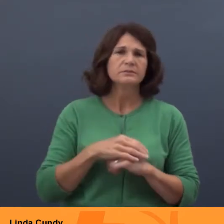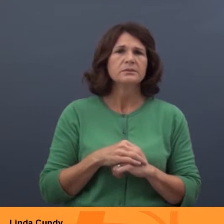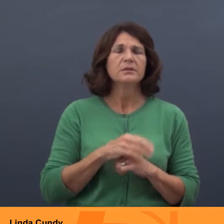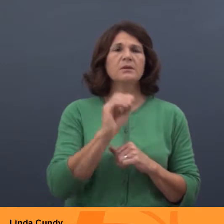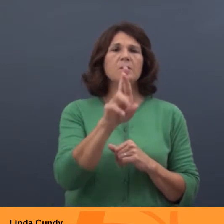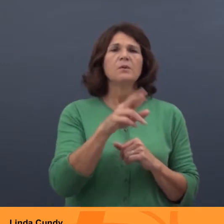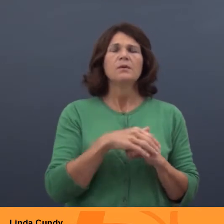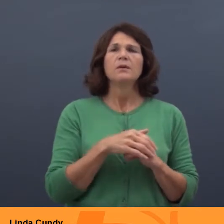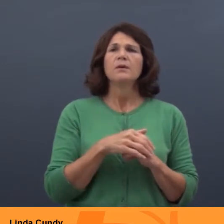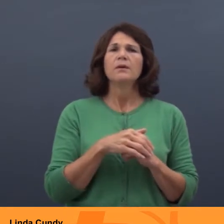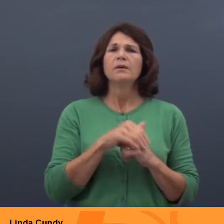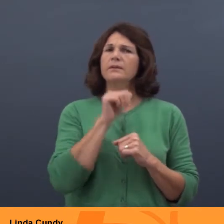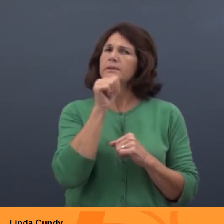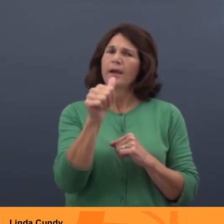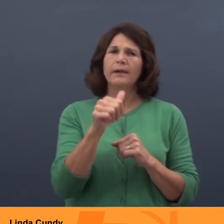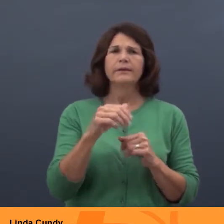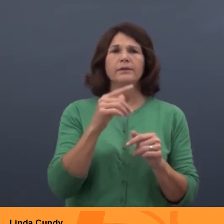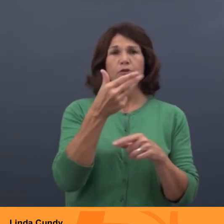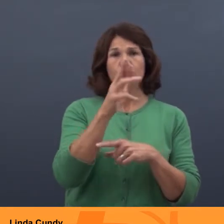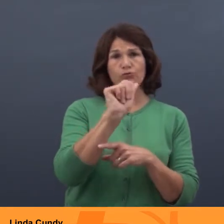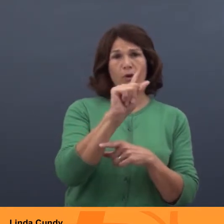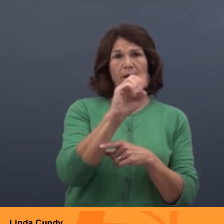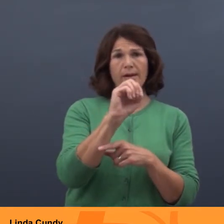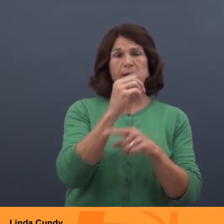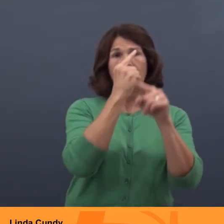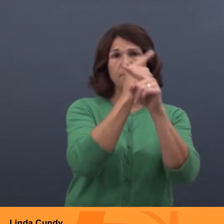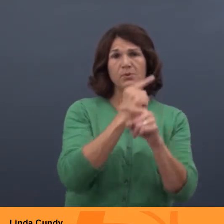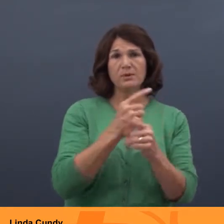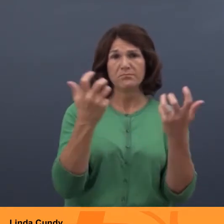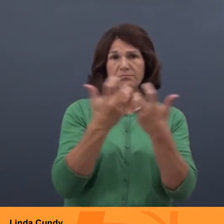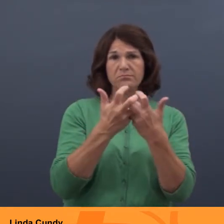for their age level or grade level.